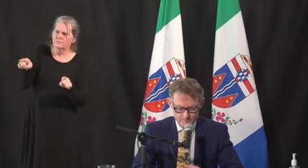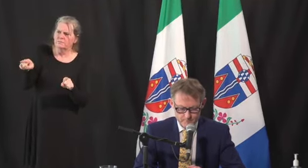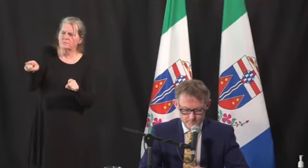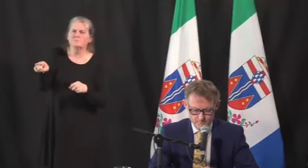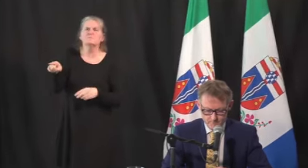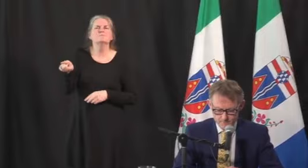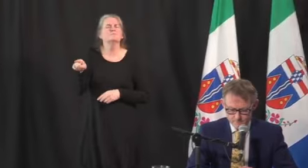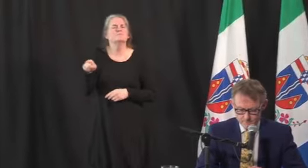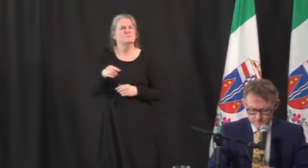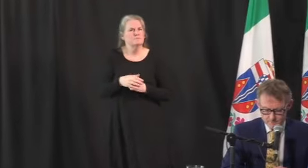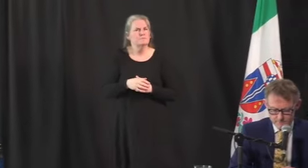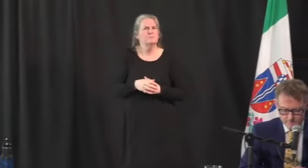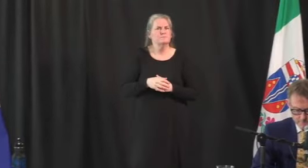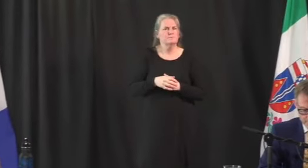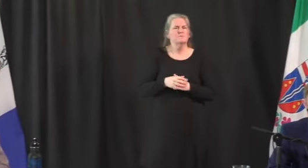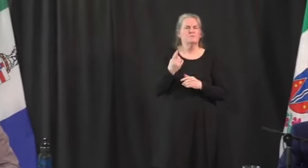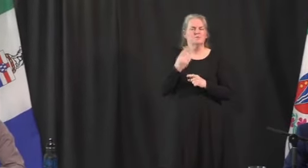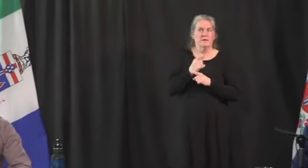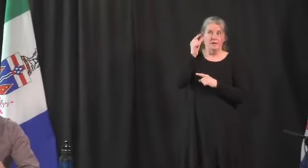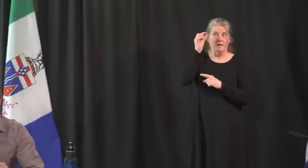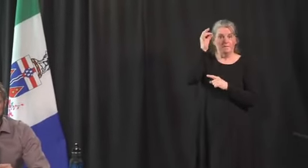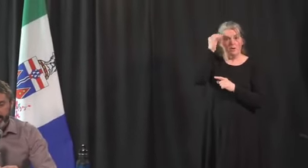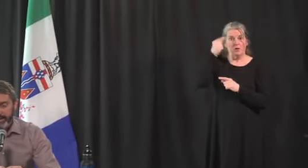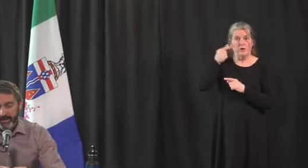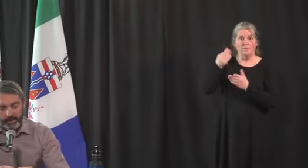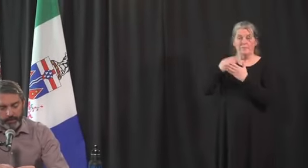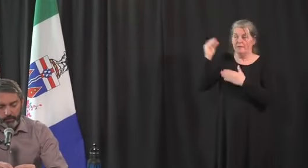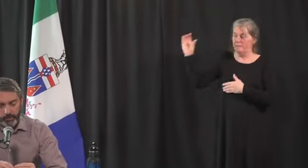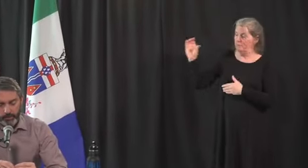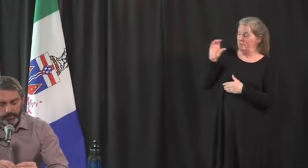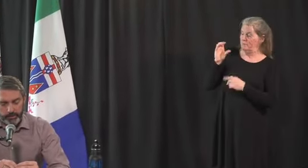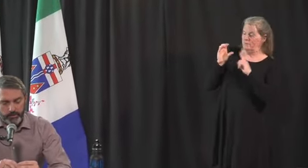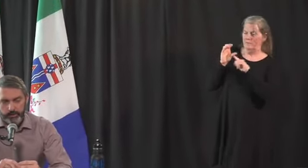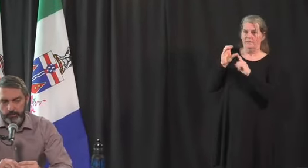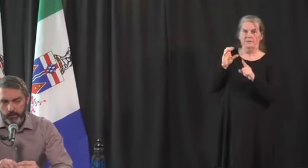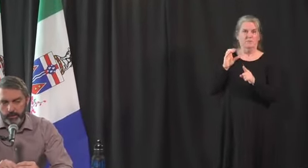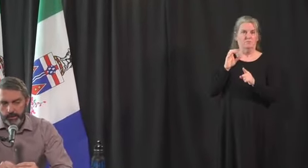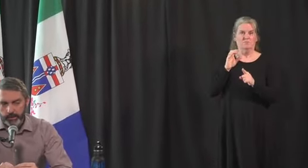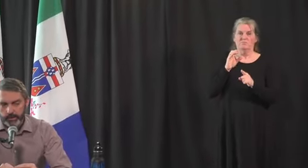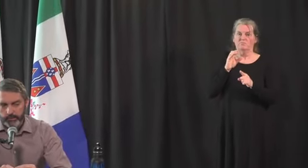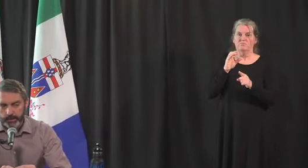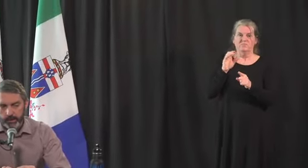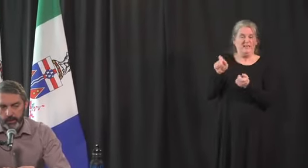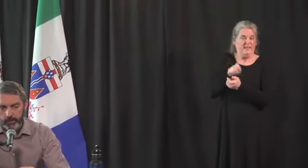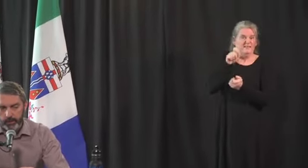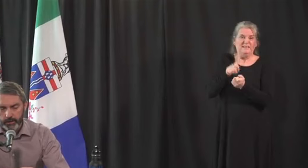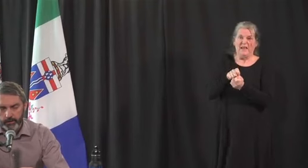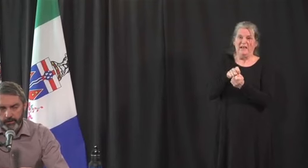THE FEDERAL RELIEF PACKAGE TODAY. WE DON'T HAVE ANYMORE DETAILS RIGHT NOW ON SPECIFICS OF THE